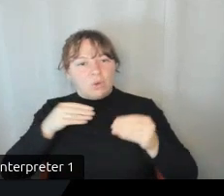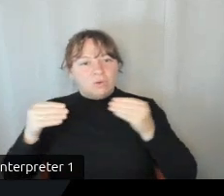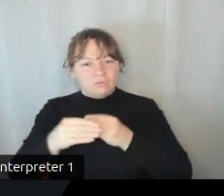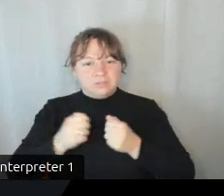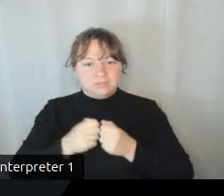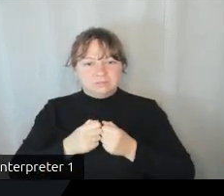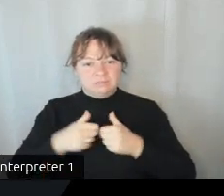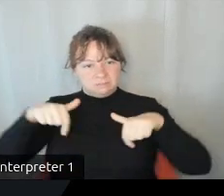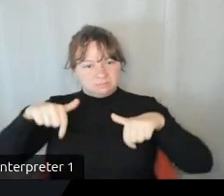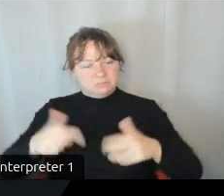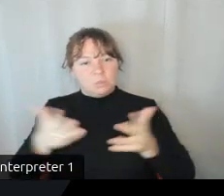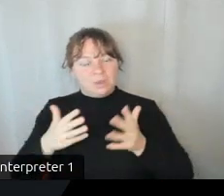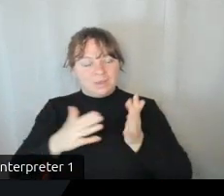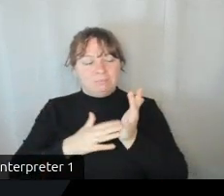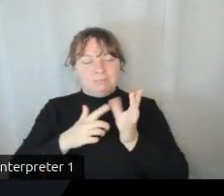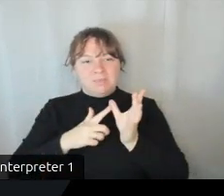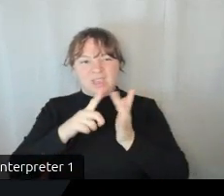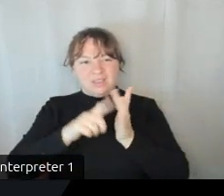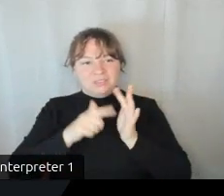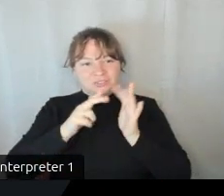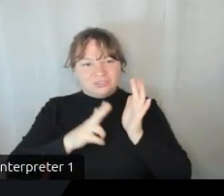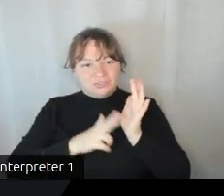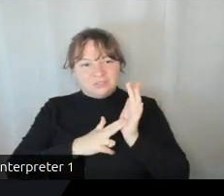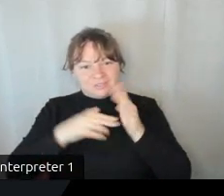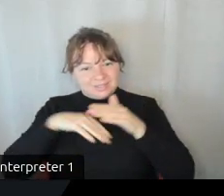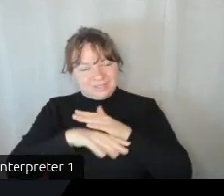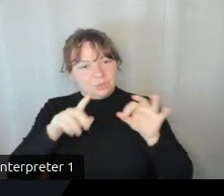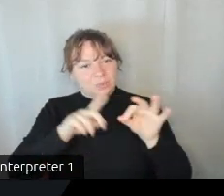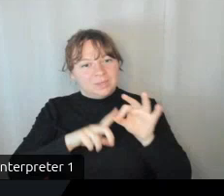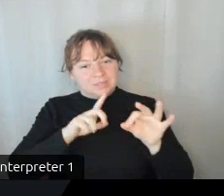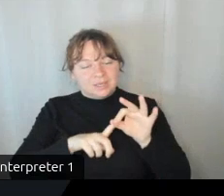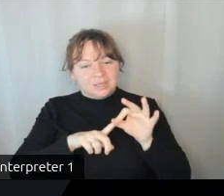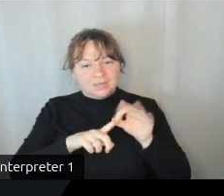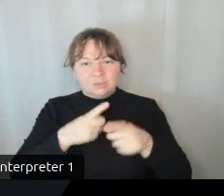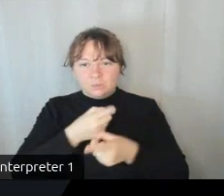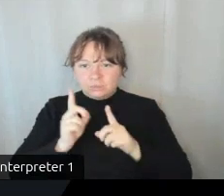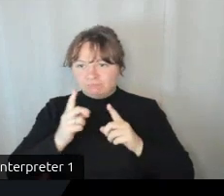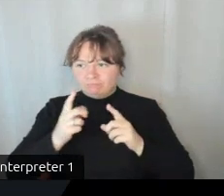Queenslanders uphold their legal rights in our justice system. We pay respect to their elders,